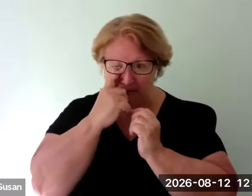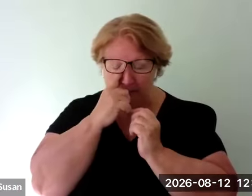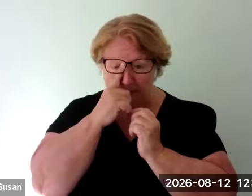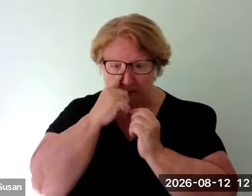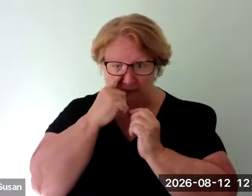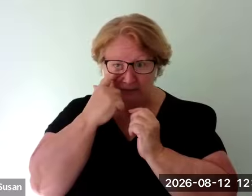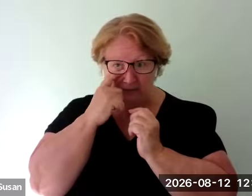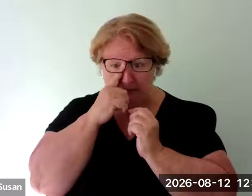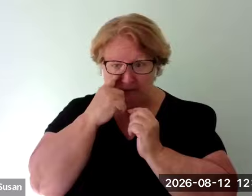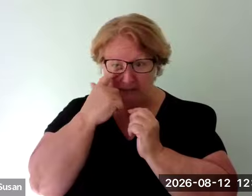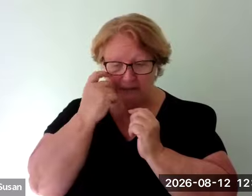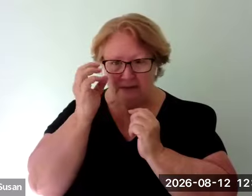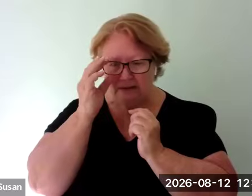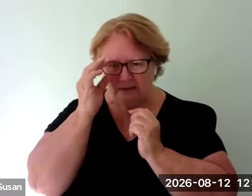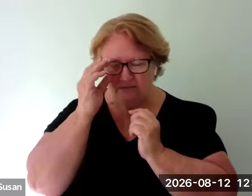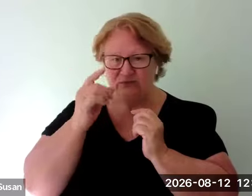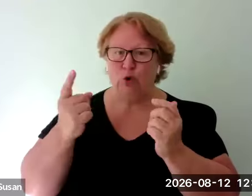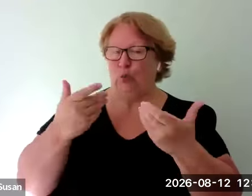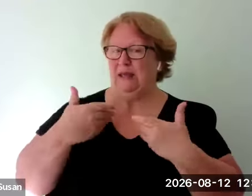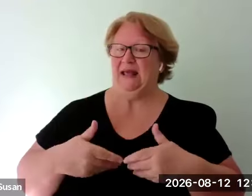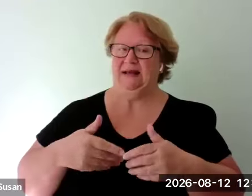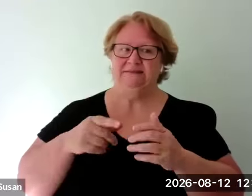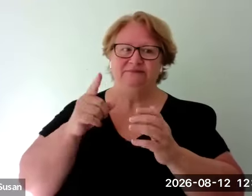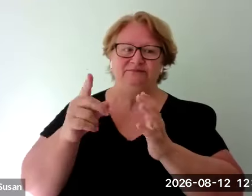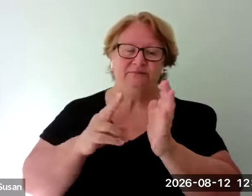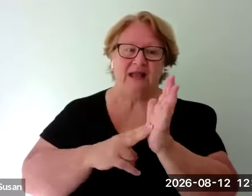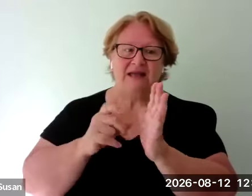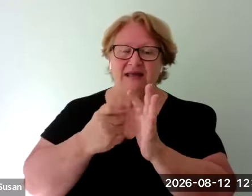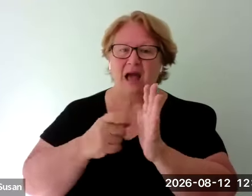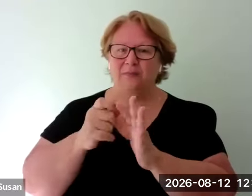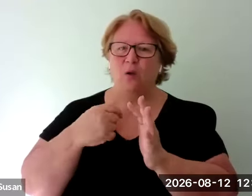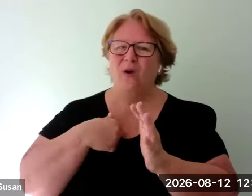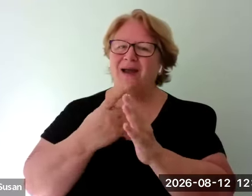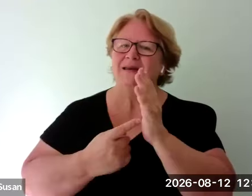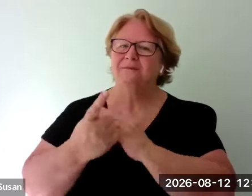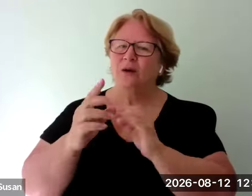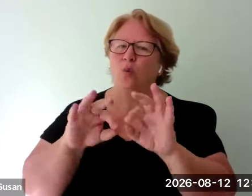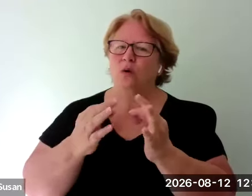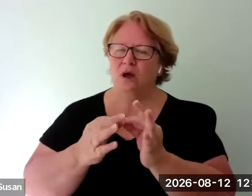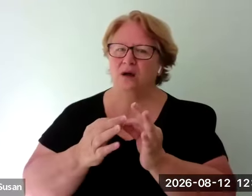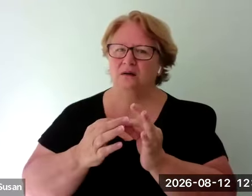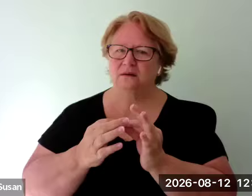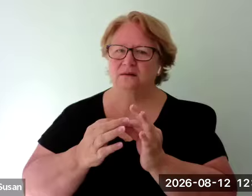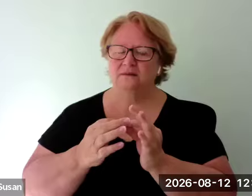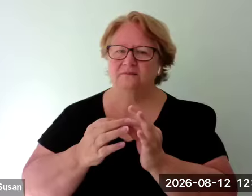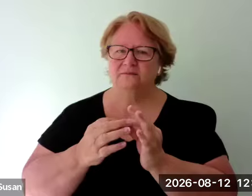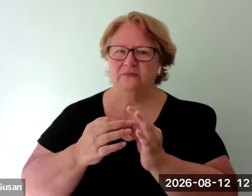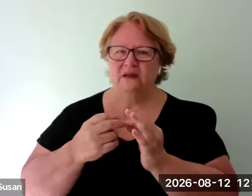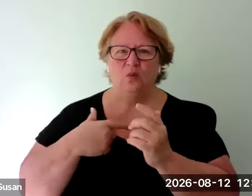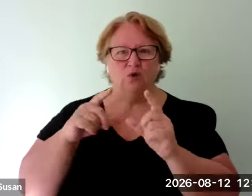having any technology or other issues. So just a little bit about ourselves. The National